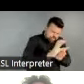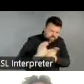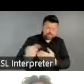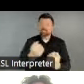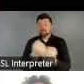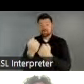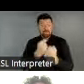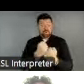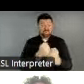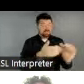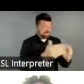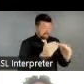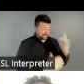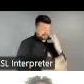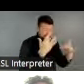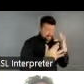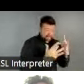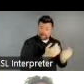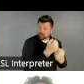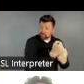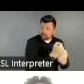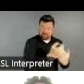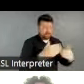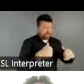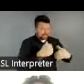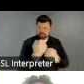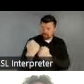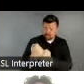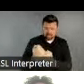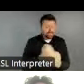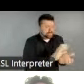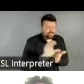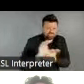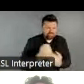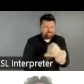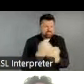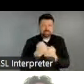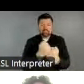designed and brought to life through a partnership with all of the Regional Arts Organizations, thus